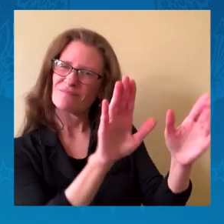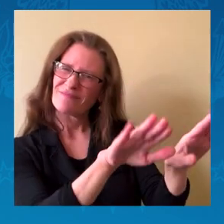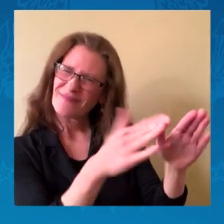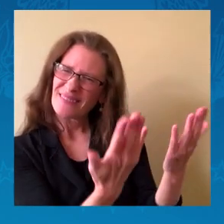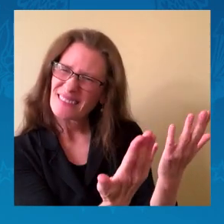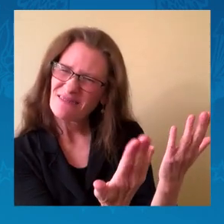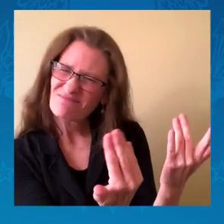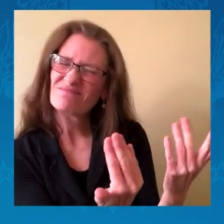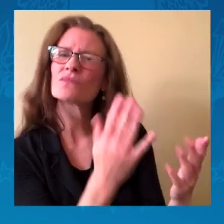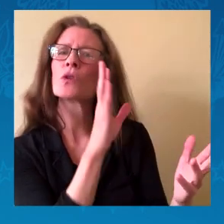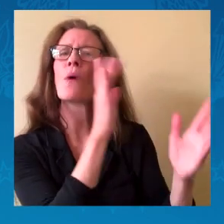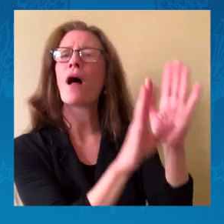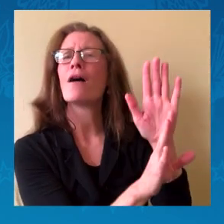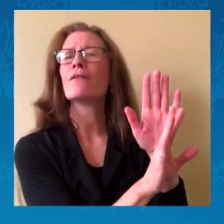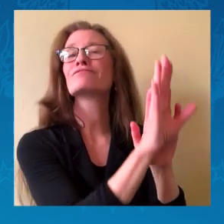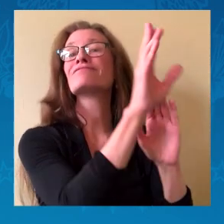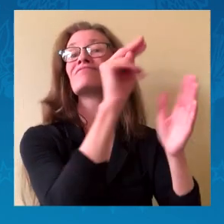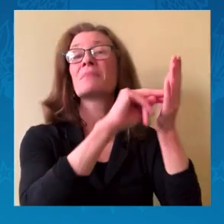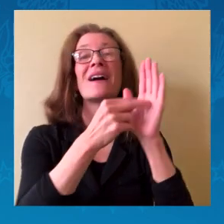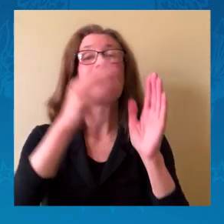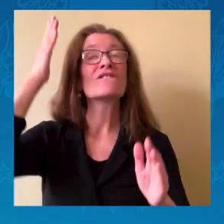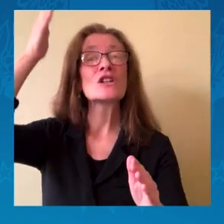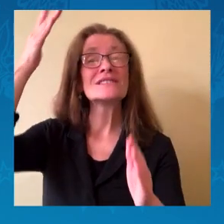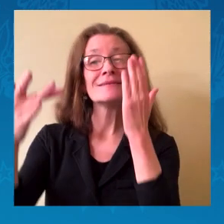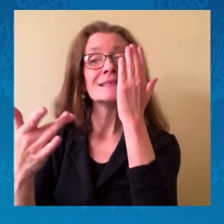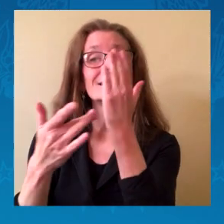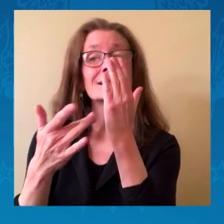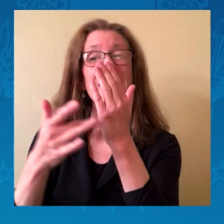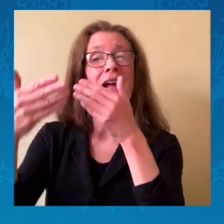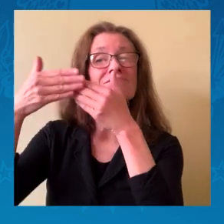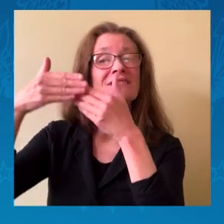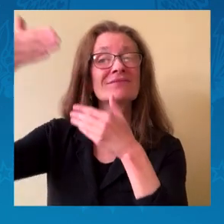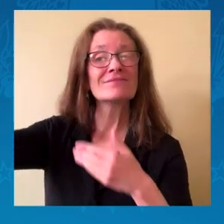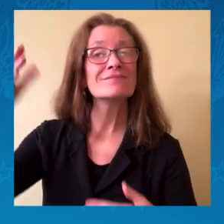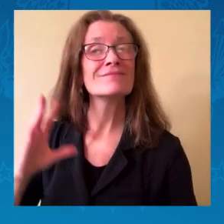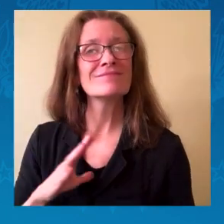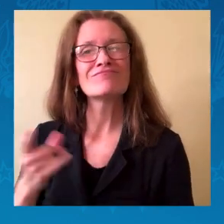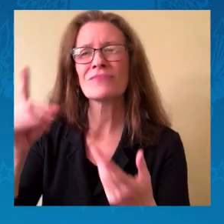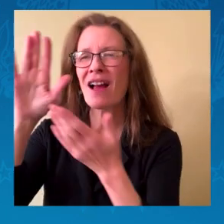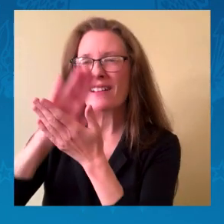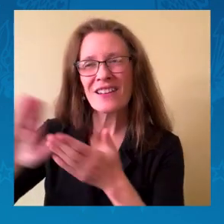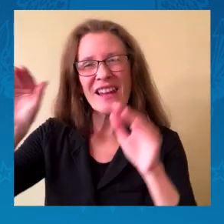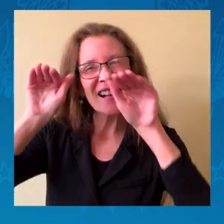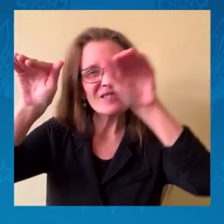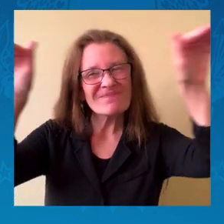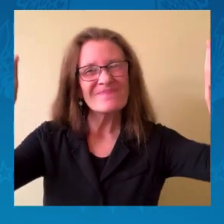the Department of Education is working with HBCU like Hampton, who and Hispanic serving institutions